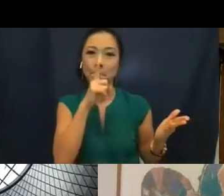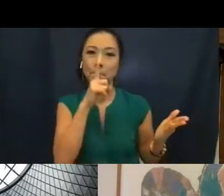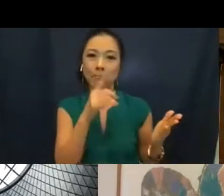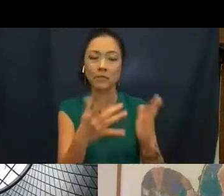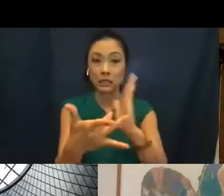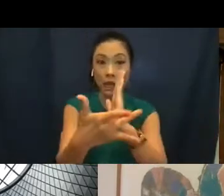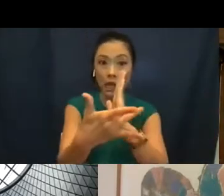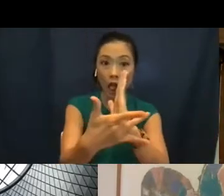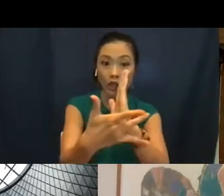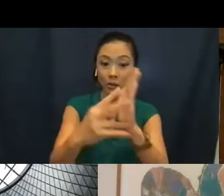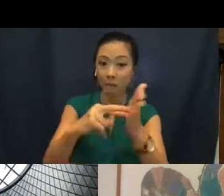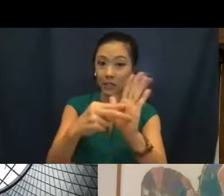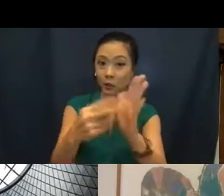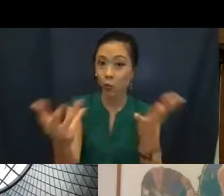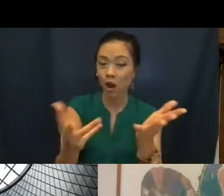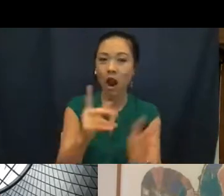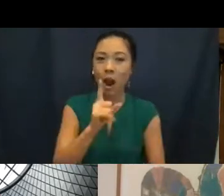how the communities that you participate